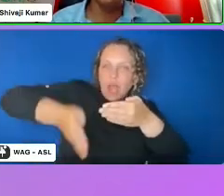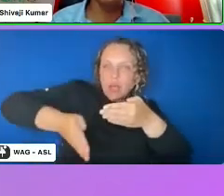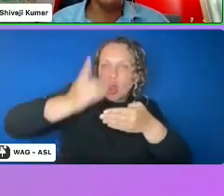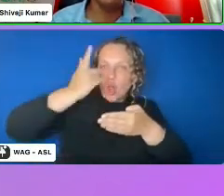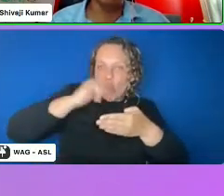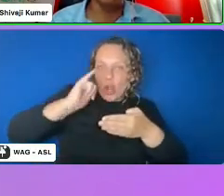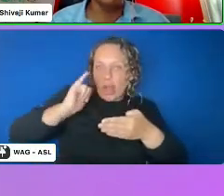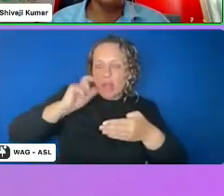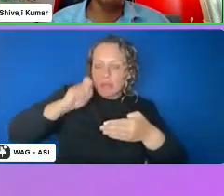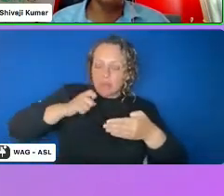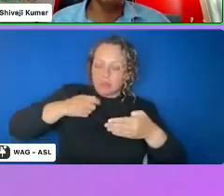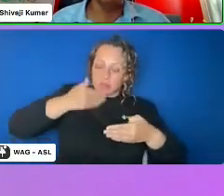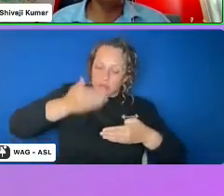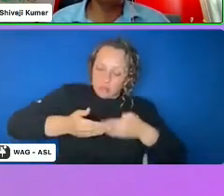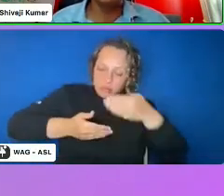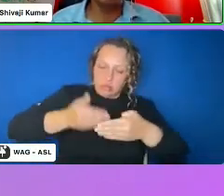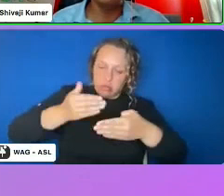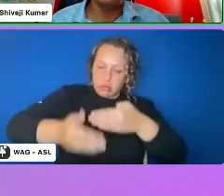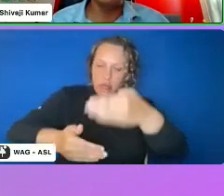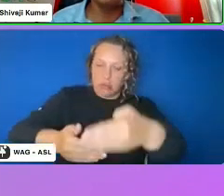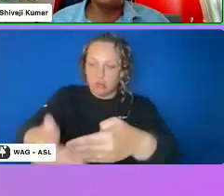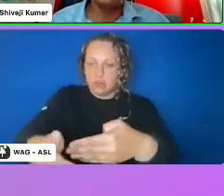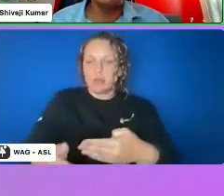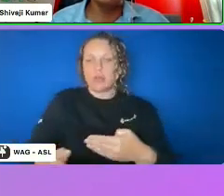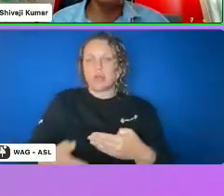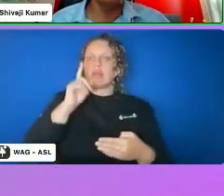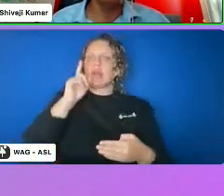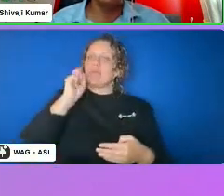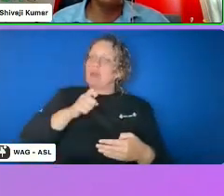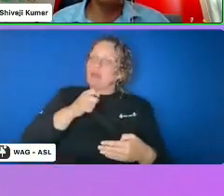And only when a product meets the definition of done,